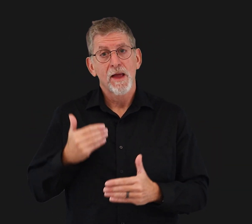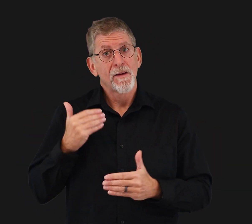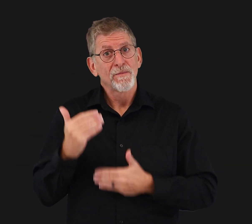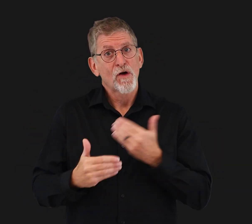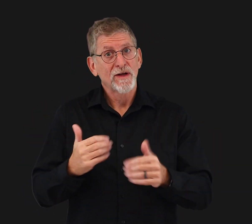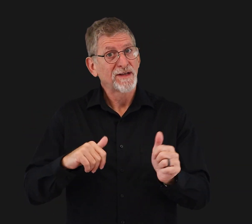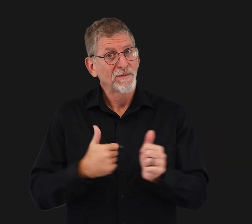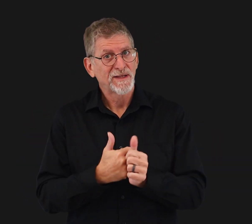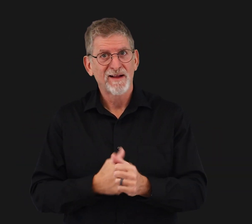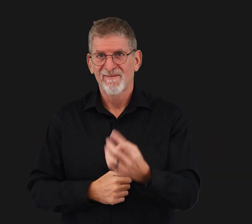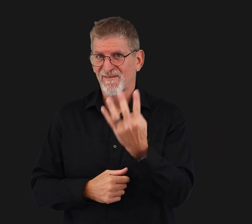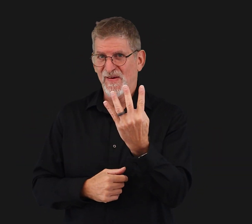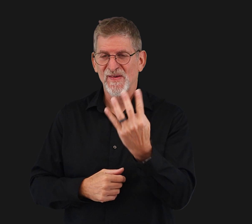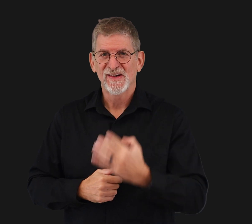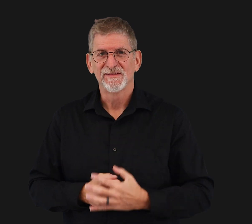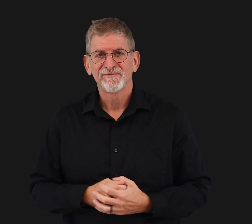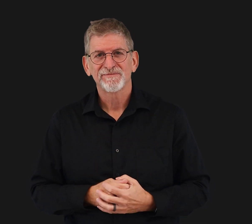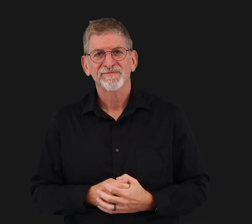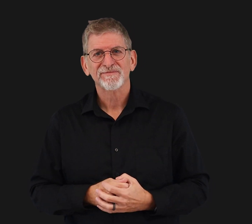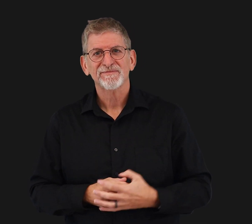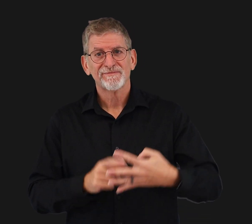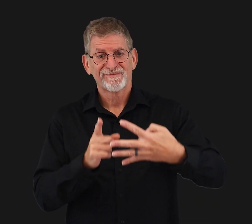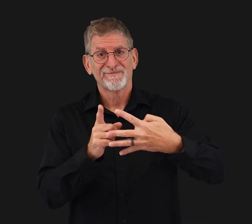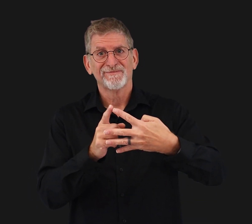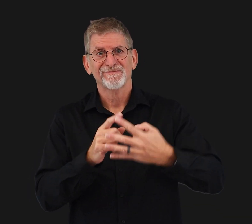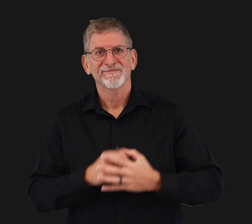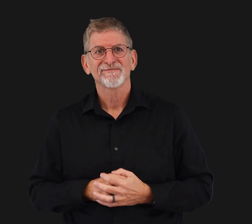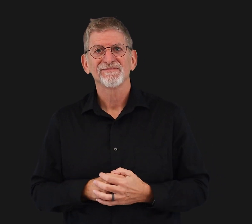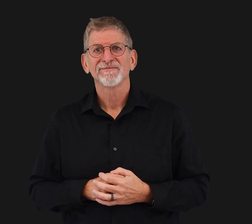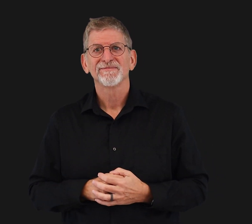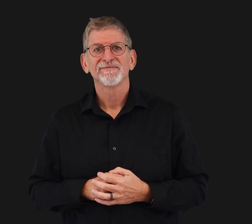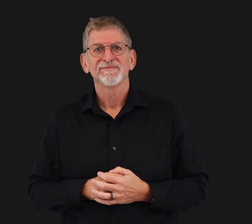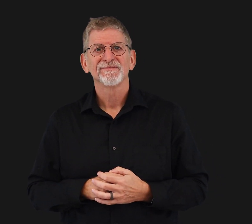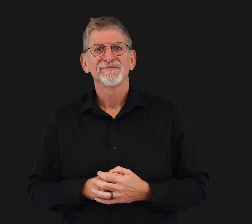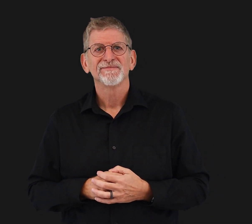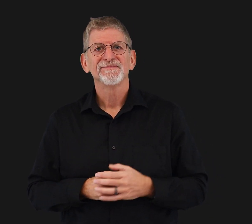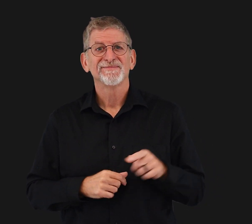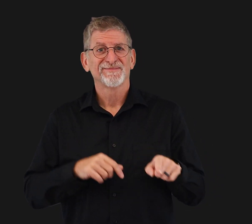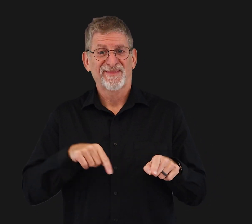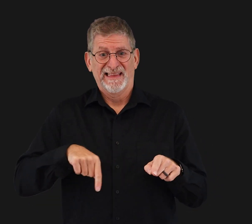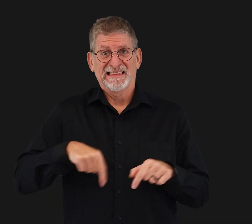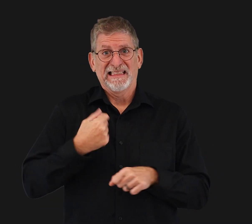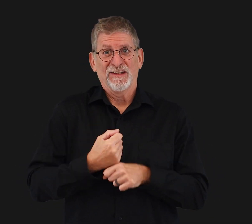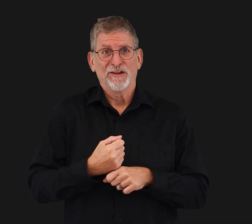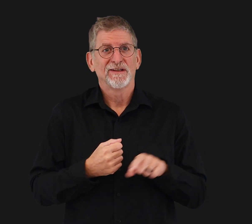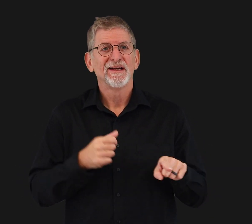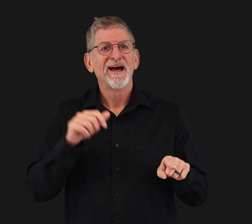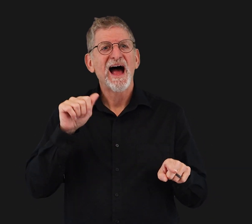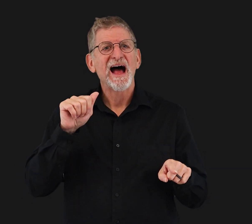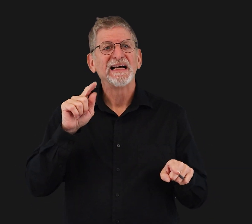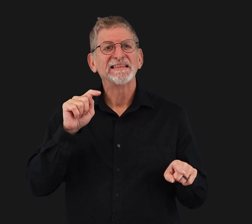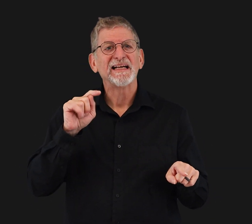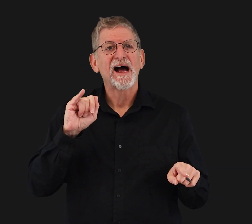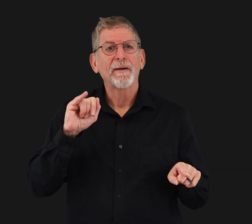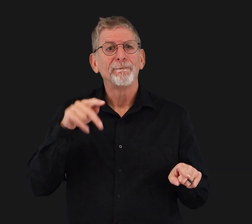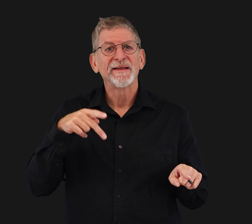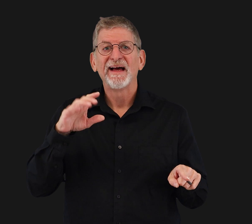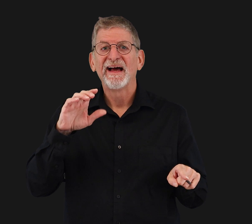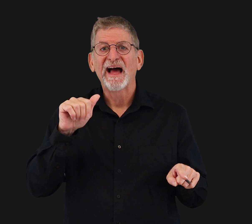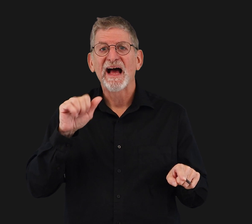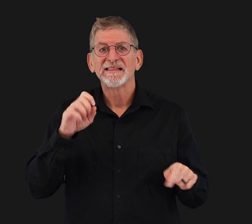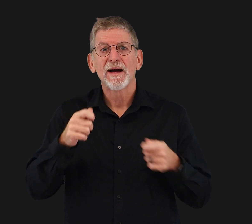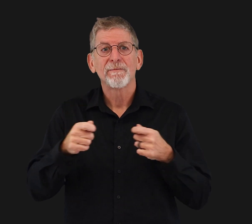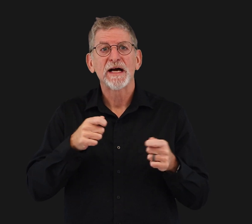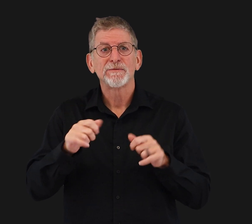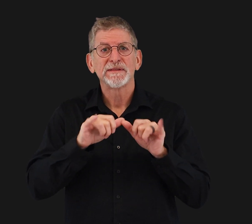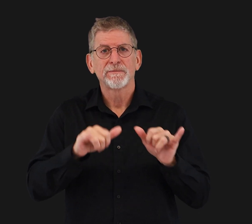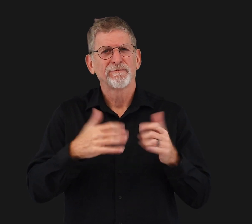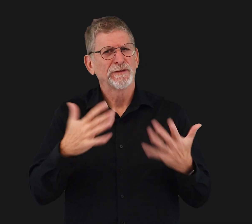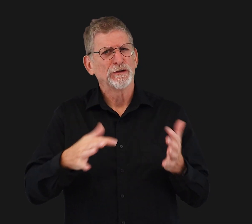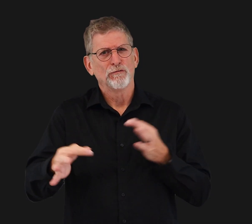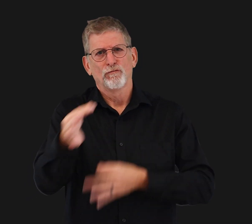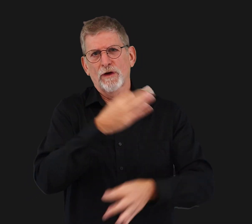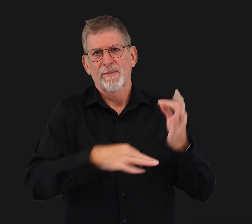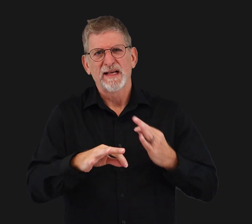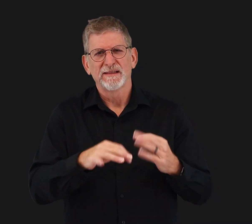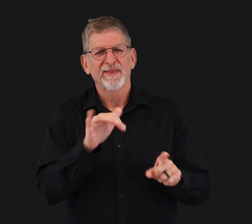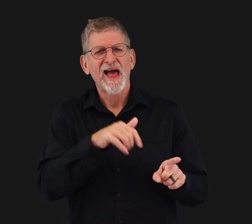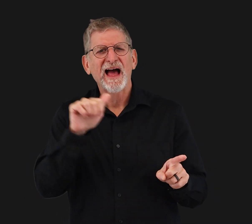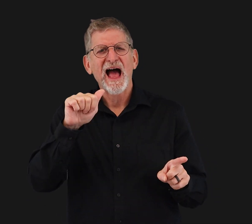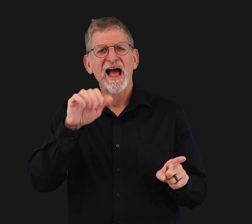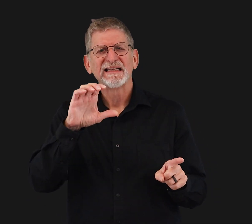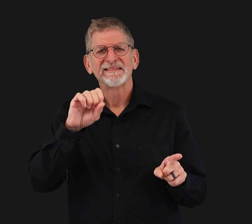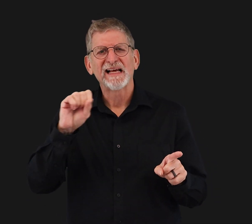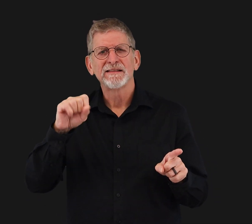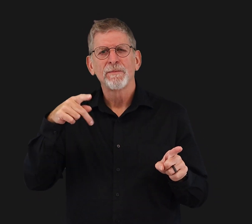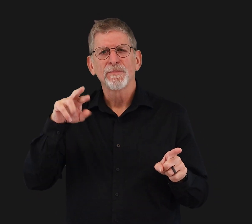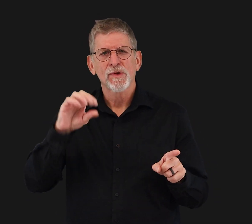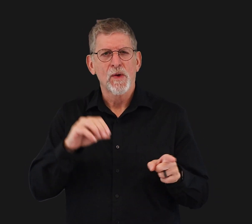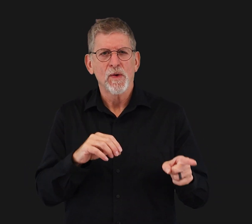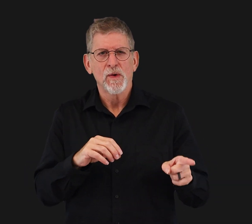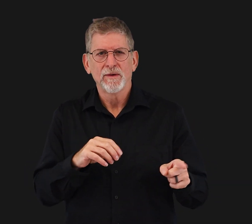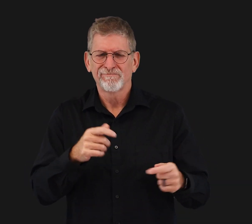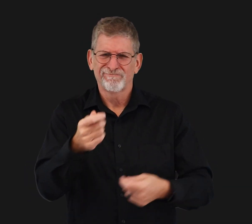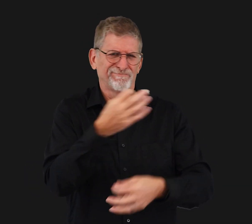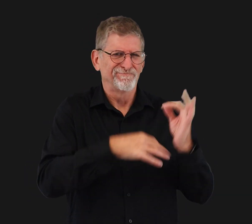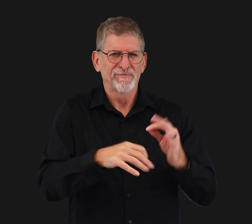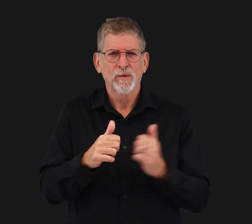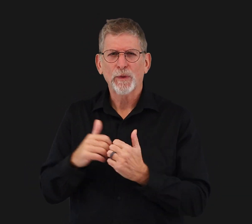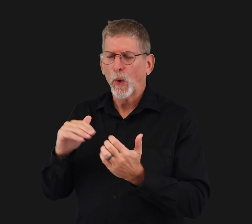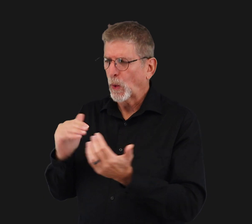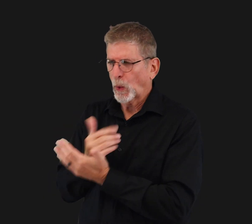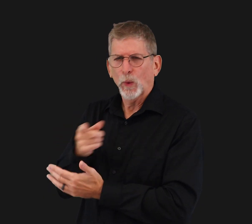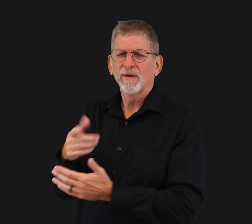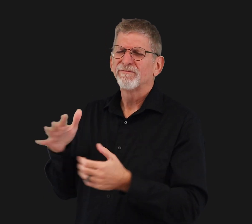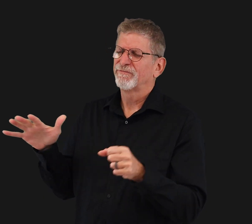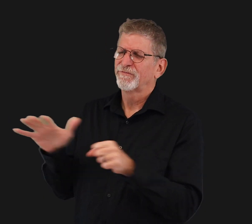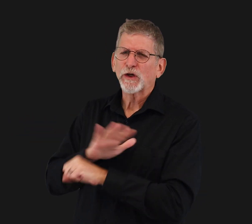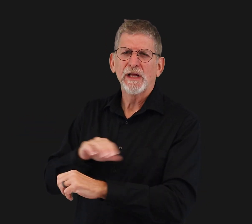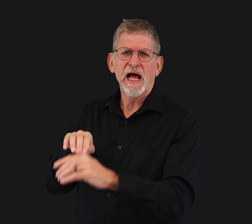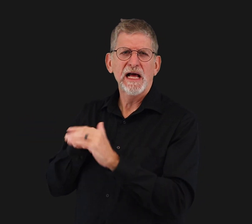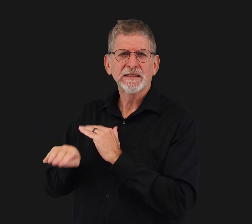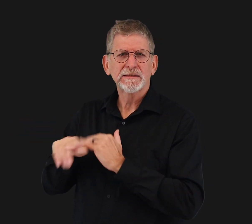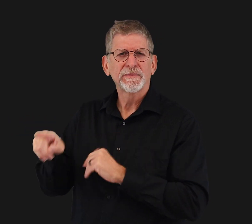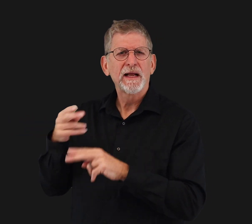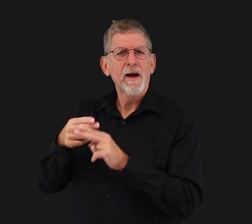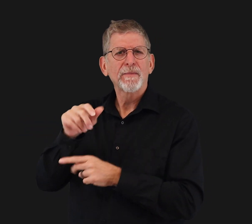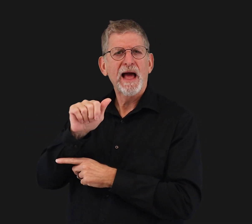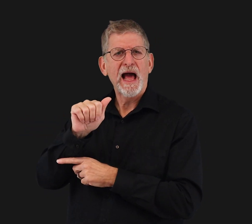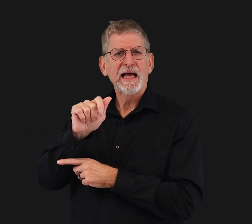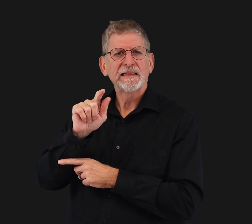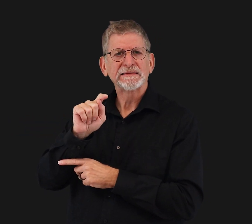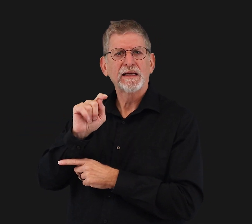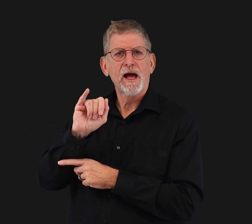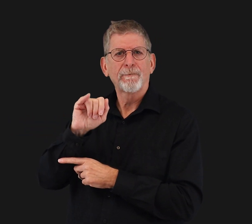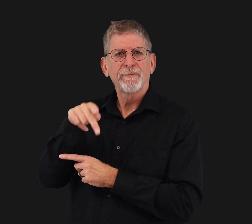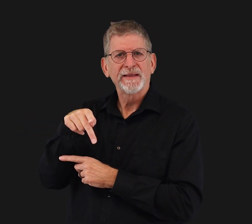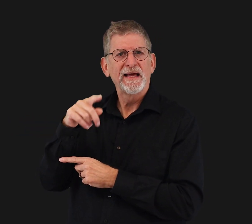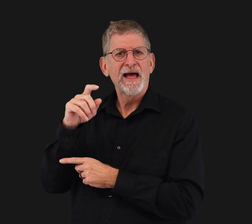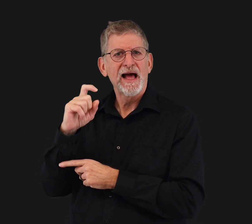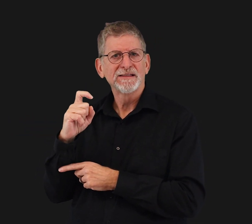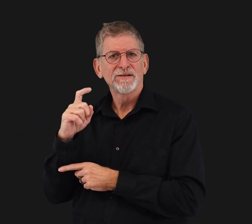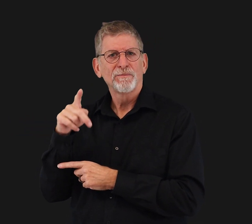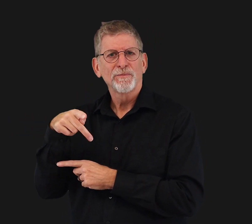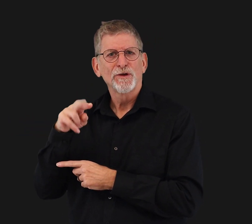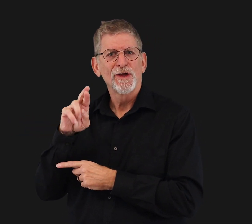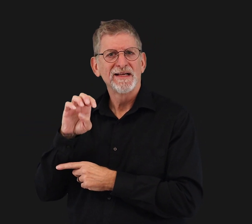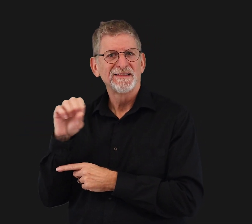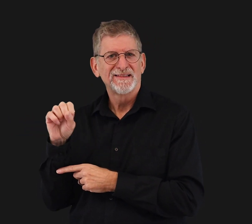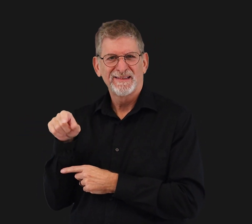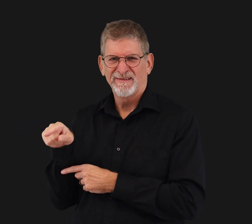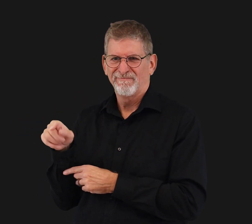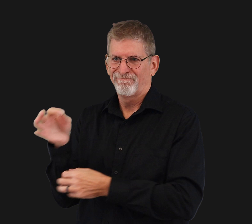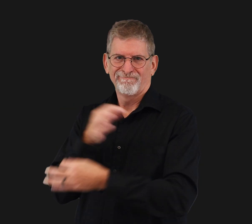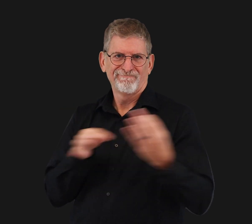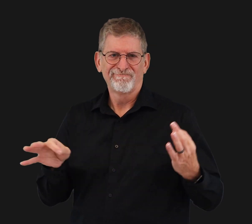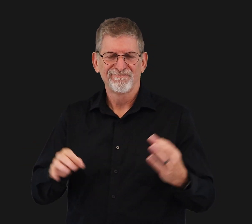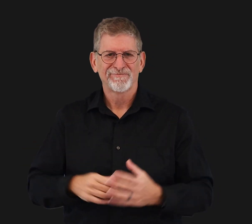• This year we replaced our ATIP case management system (Access Pro) with a new fully accessible one called ATIPXpress.